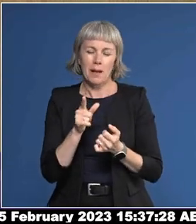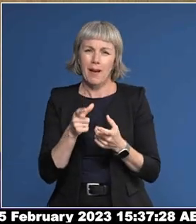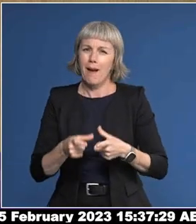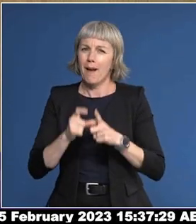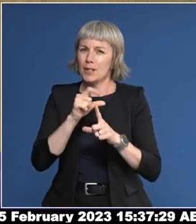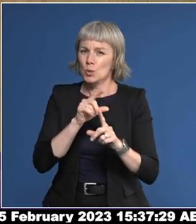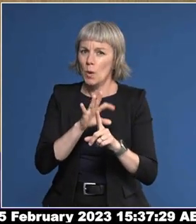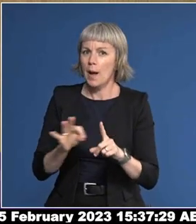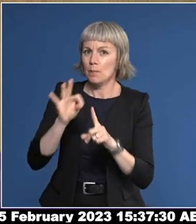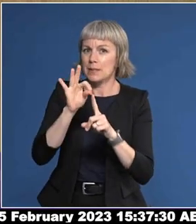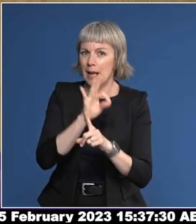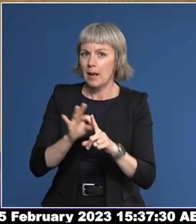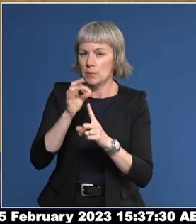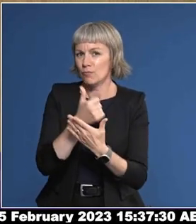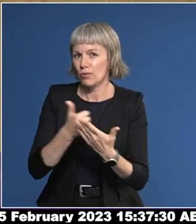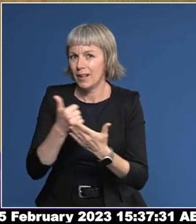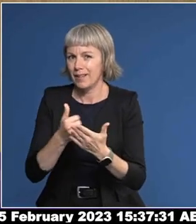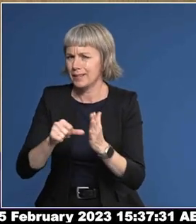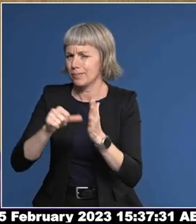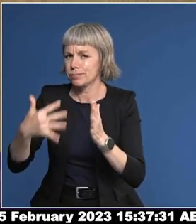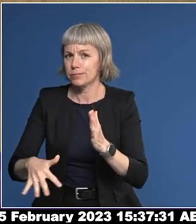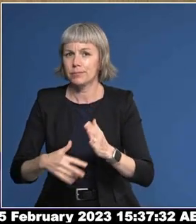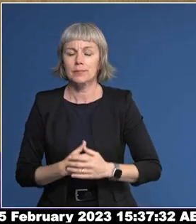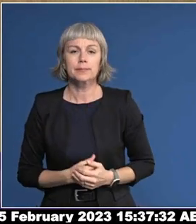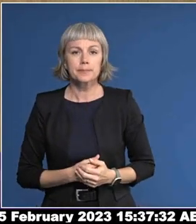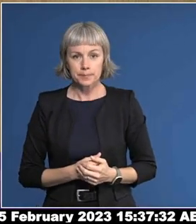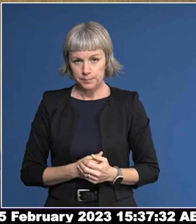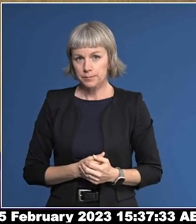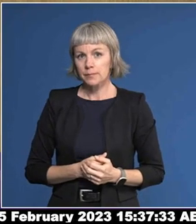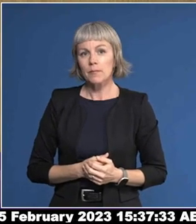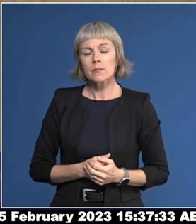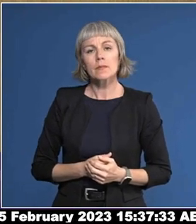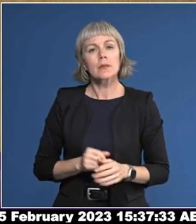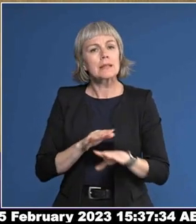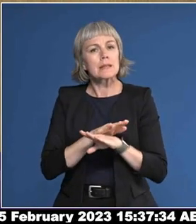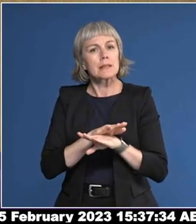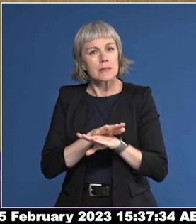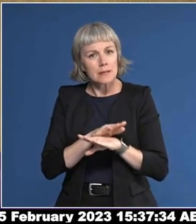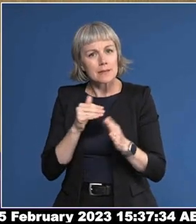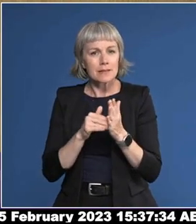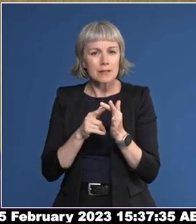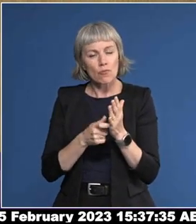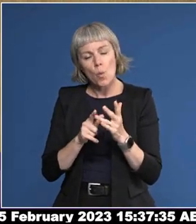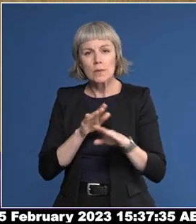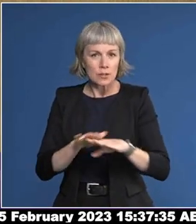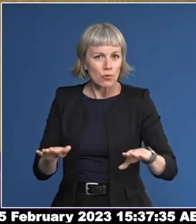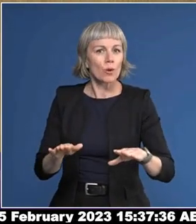Just returning to the Zero Tolerance Initiative, I - from your website,